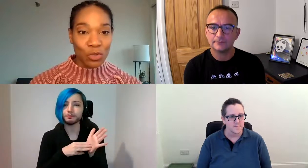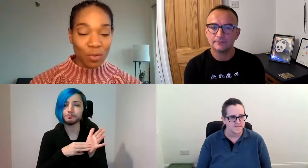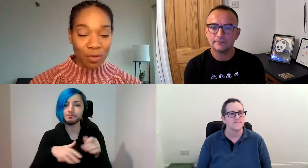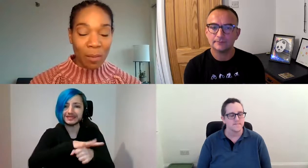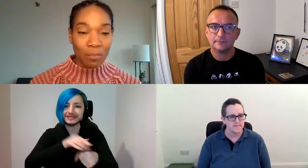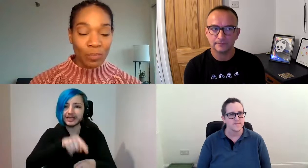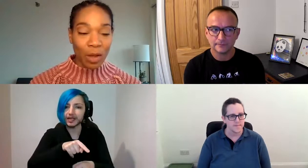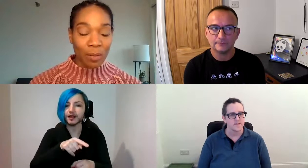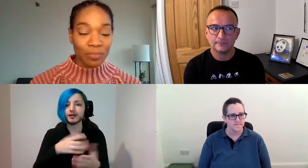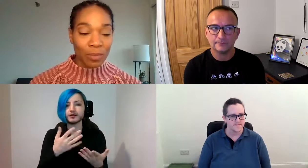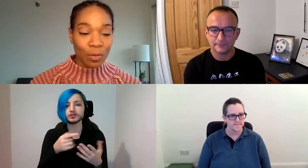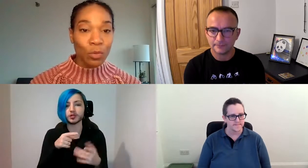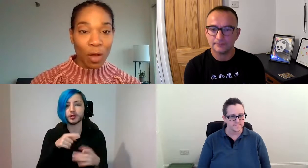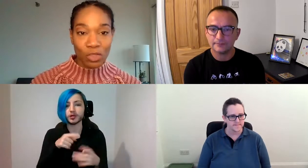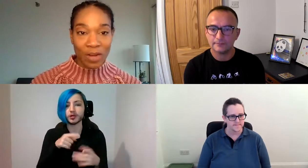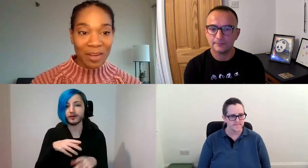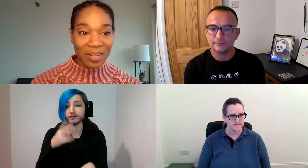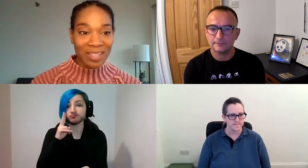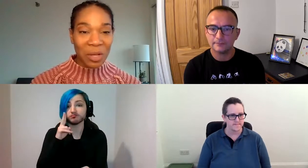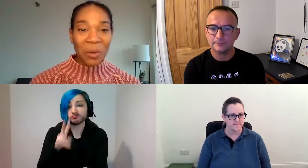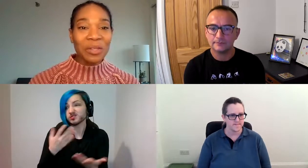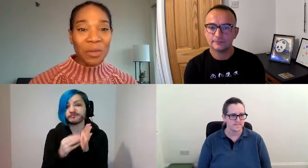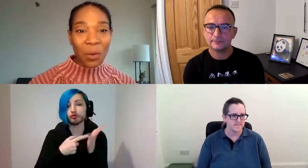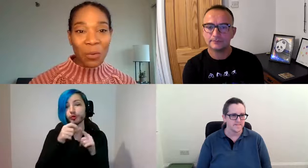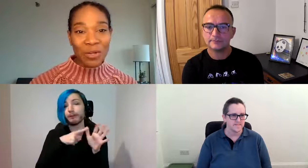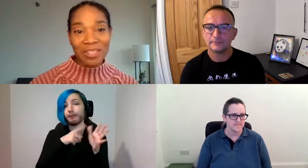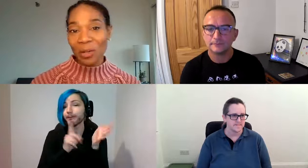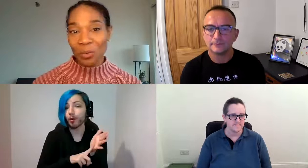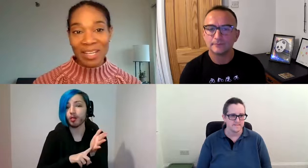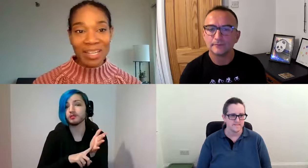came from the ballroom scene that came from the late 19